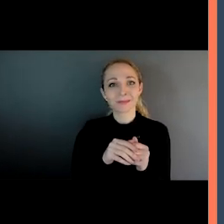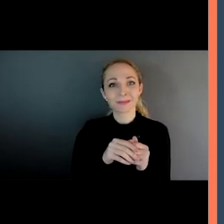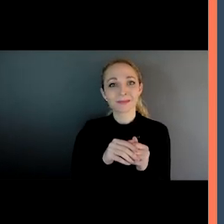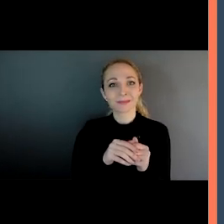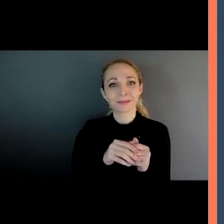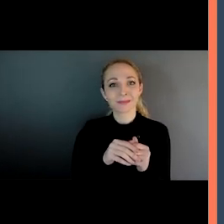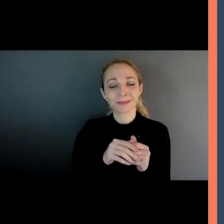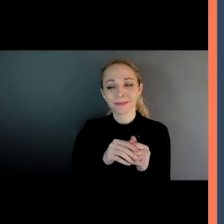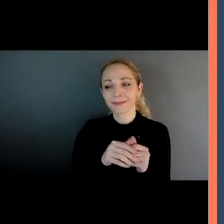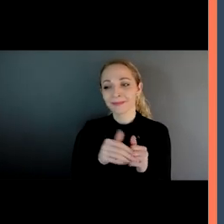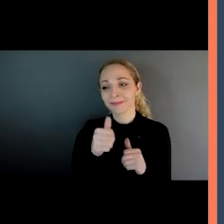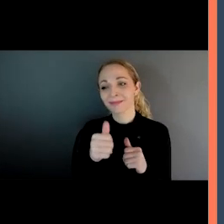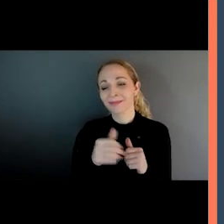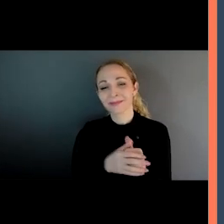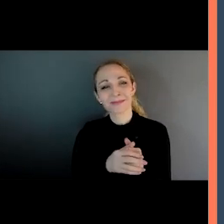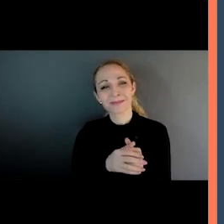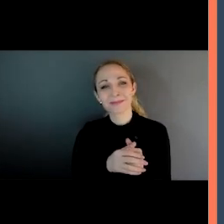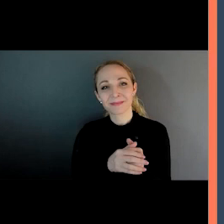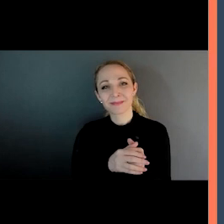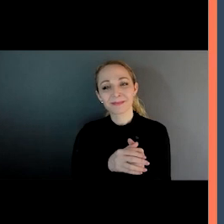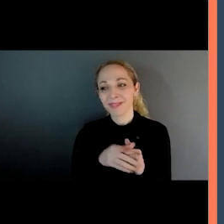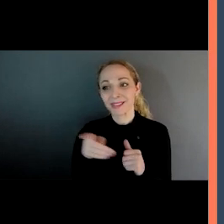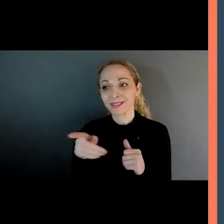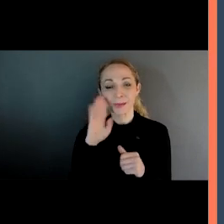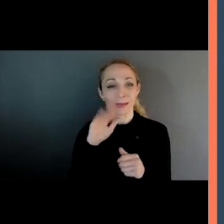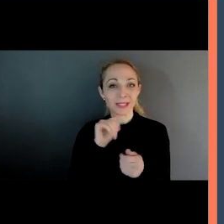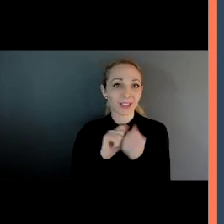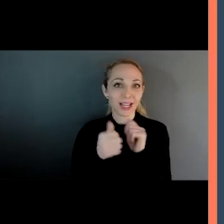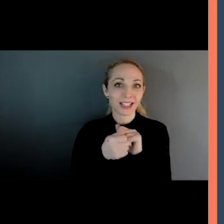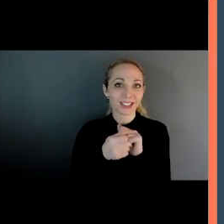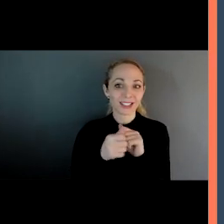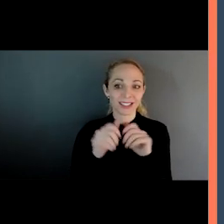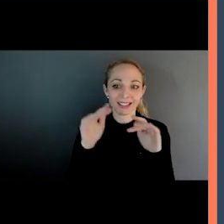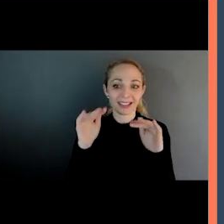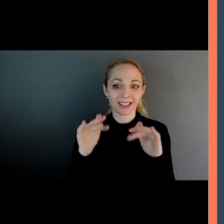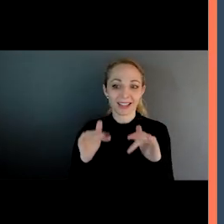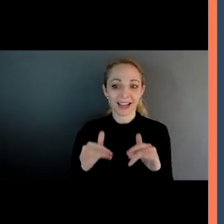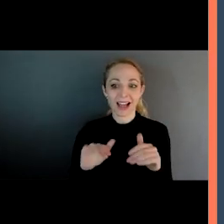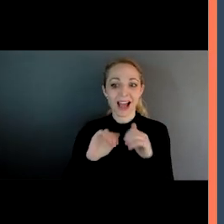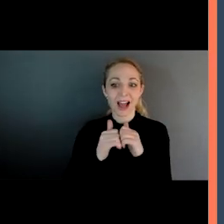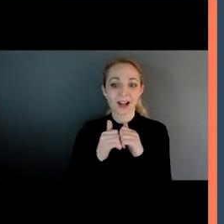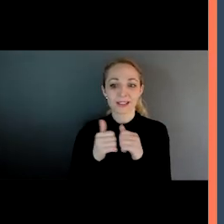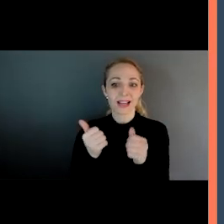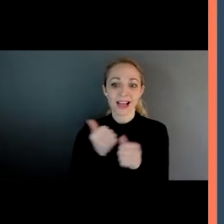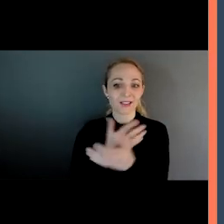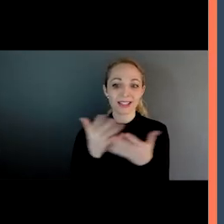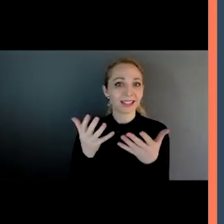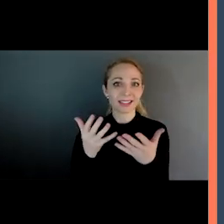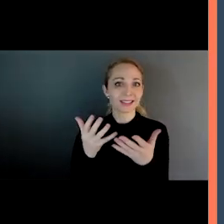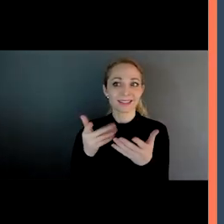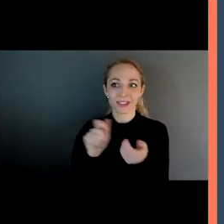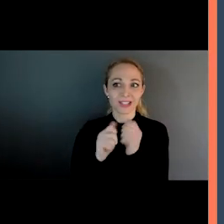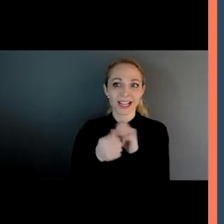SO, IT IS NOT GOING TO CHANGE HOW ANYTHING DISPLAYS YET. IN FACT IT WILL PROBABLY BE BROKEN YES IT IS BROKEN.